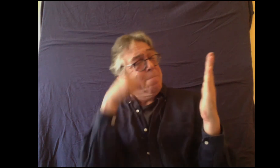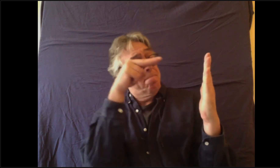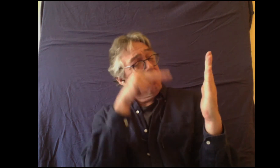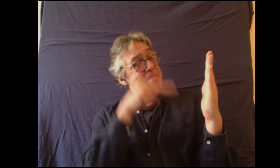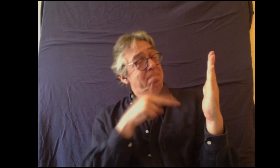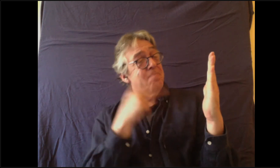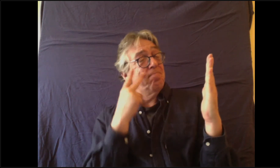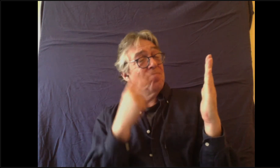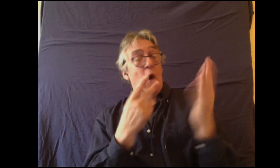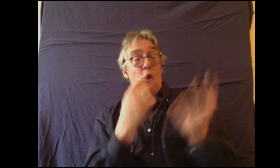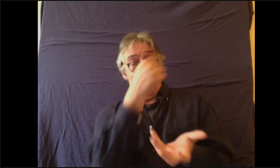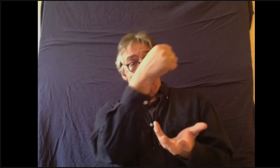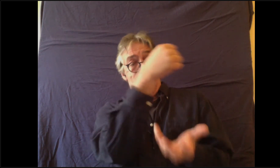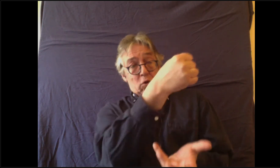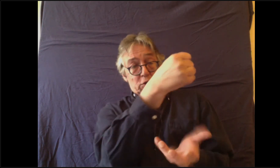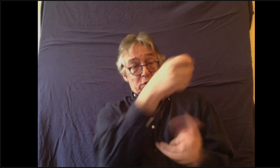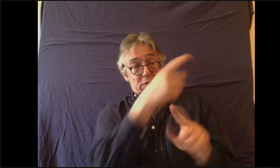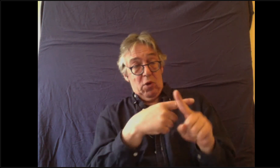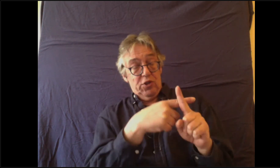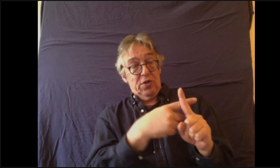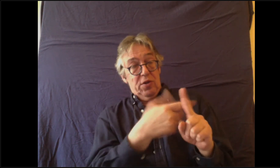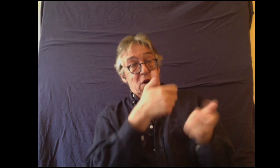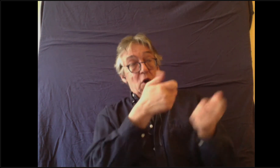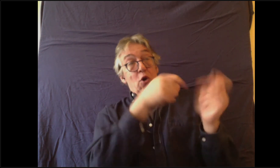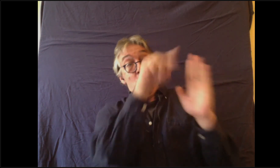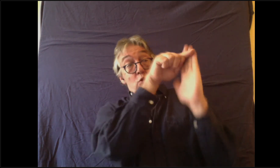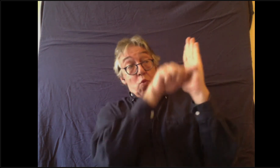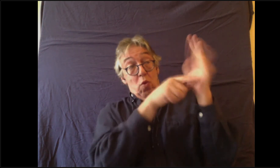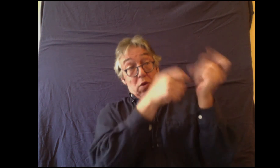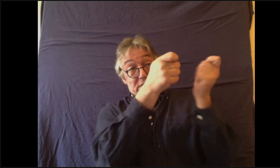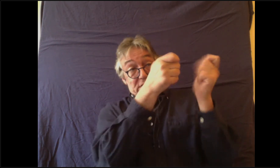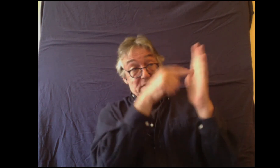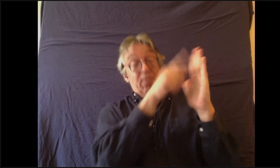which defines the budget creates obligations, so that budget,